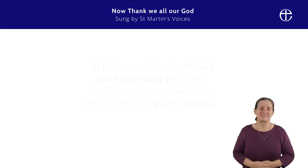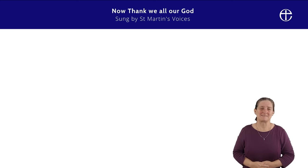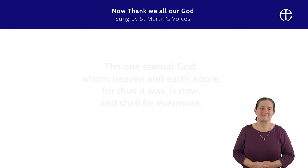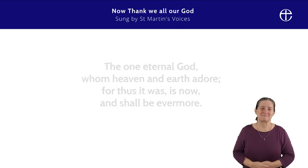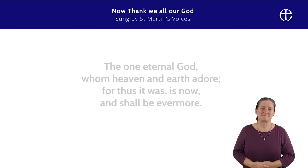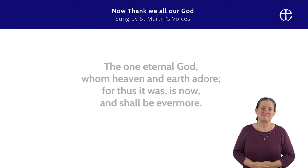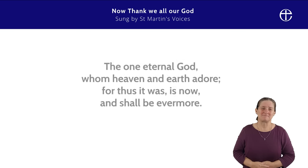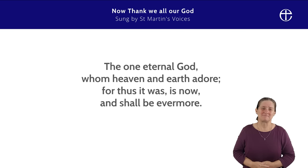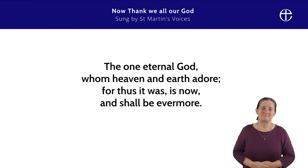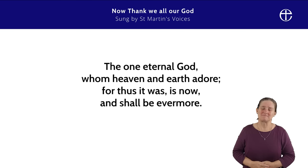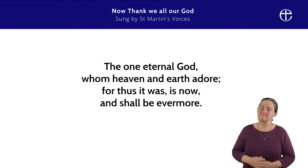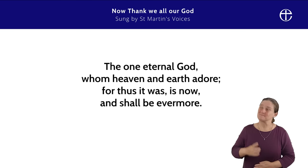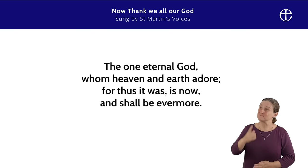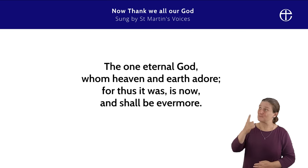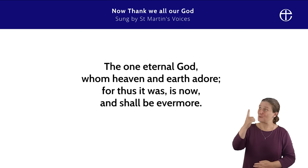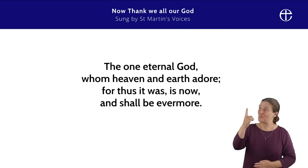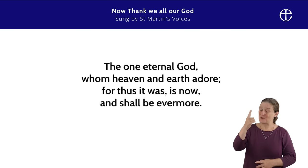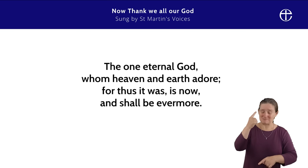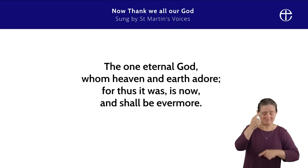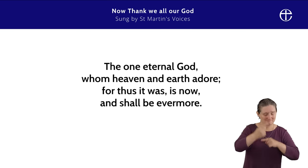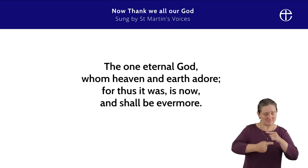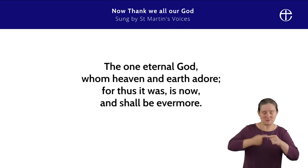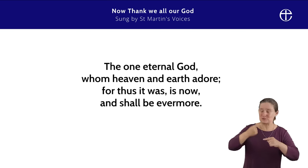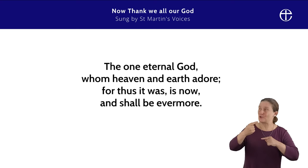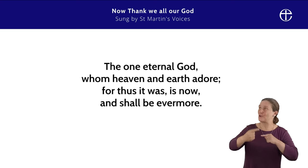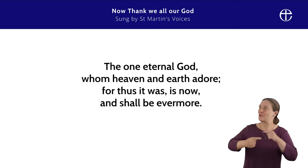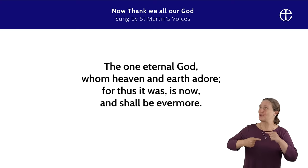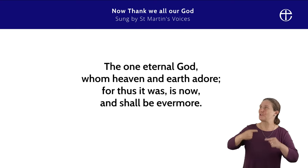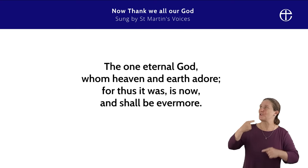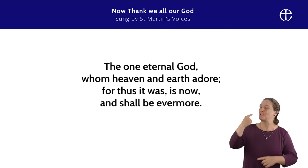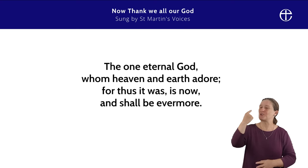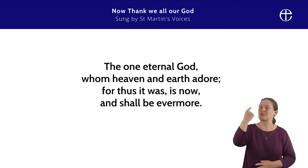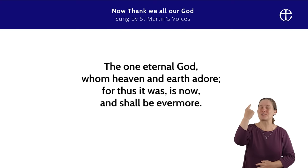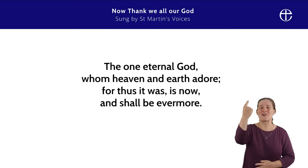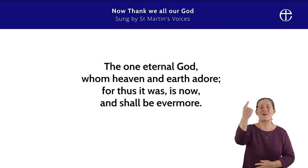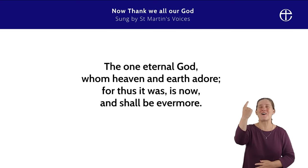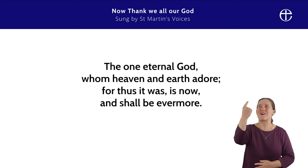The one eternal God